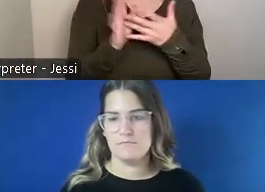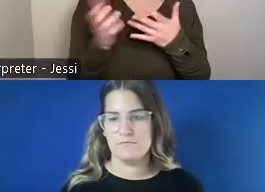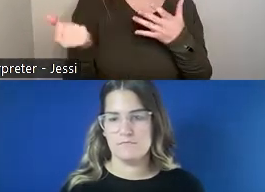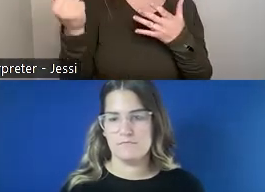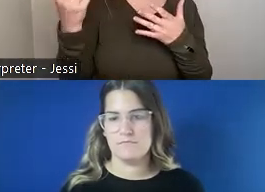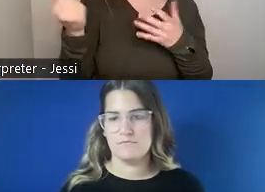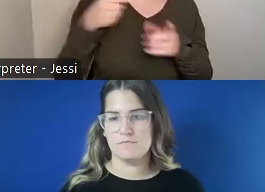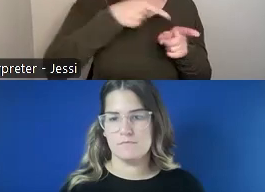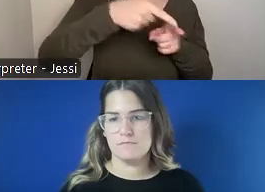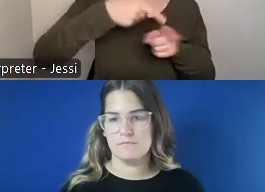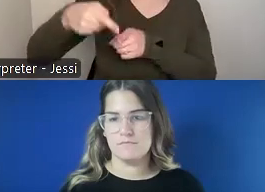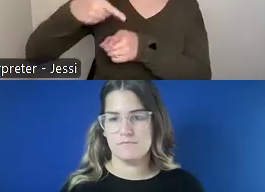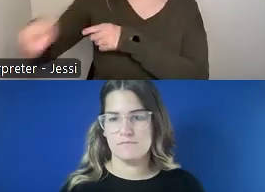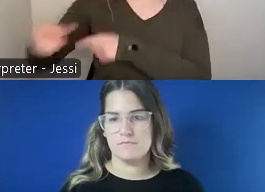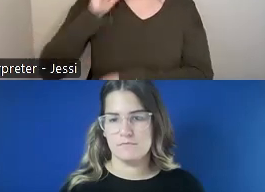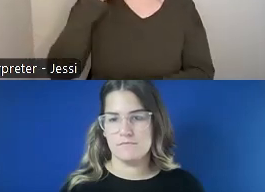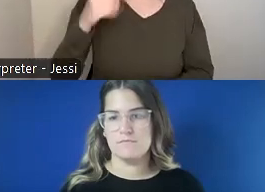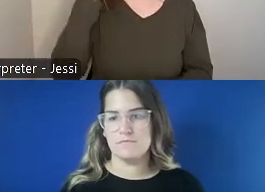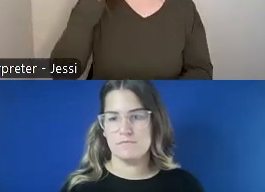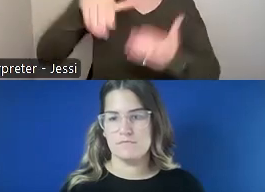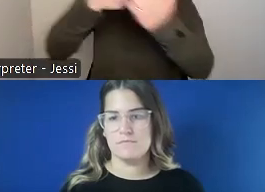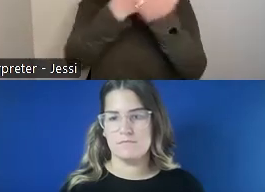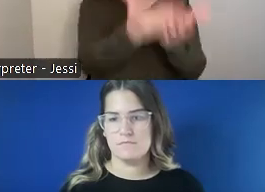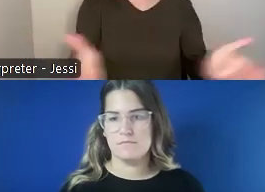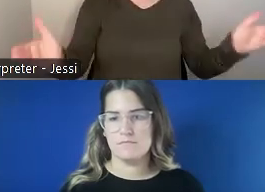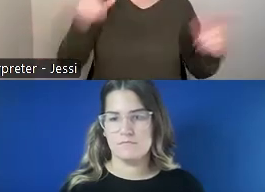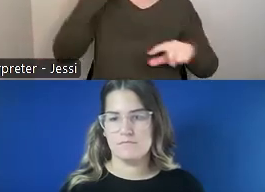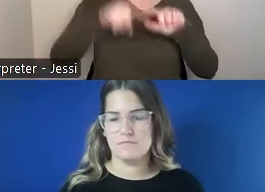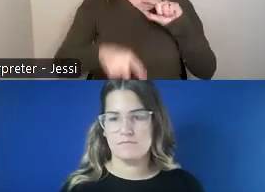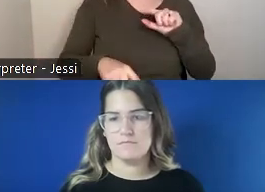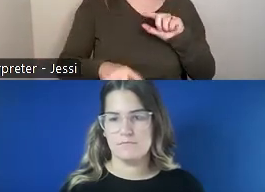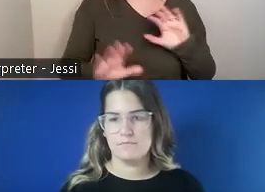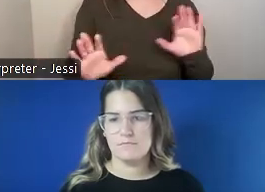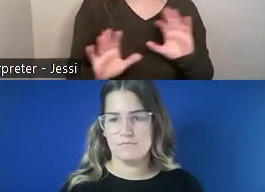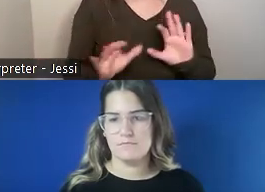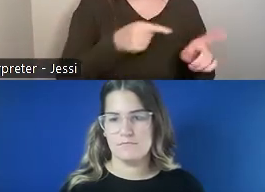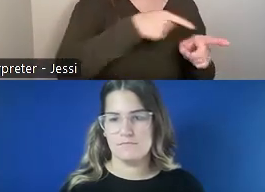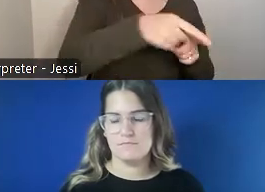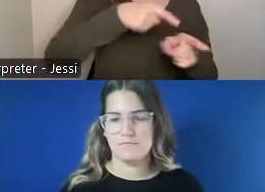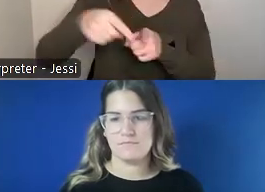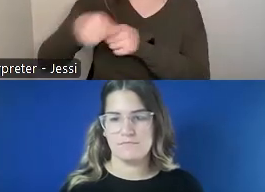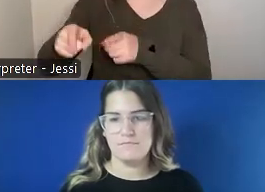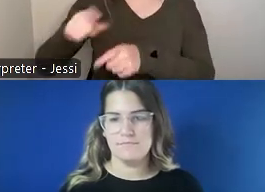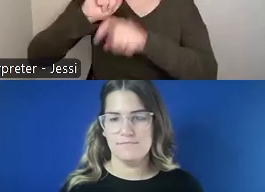no one is expected to know all of the things all of the time and so intervention should really be